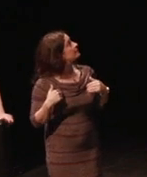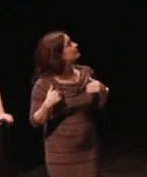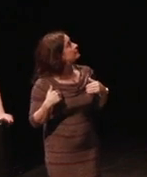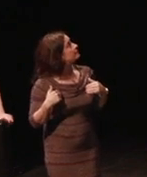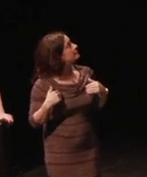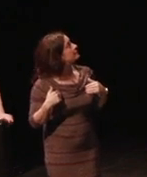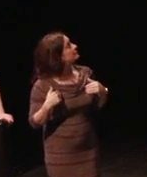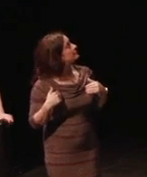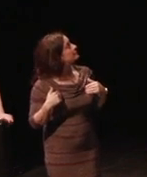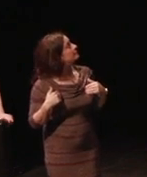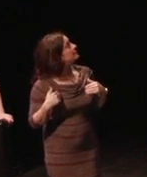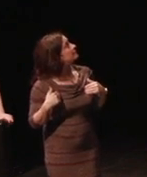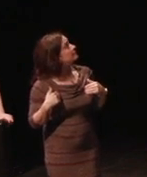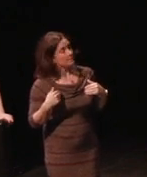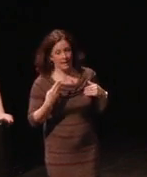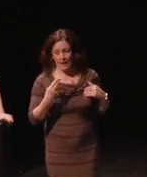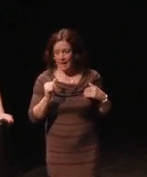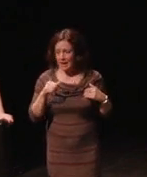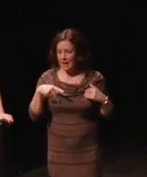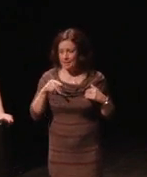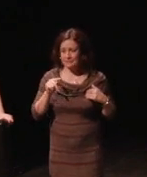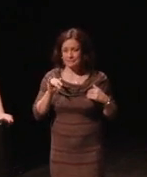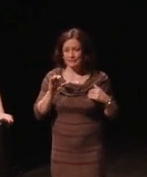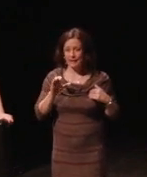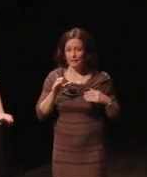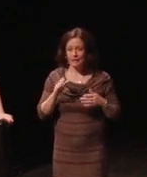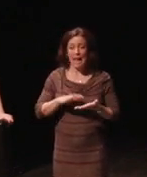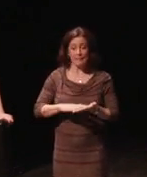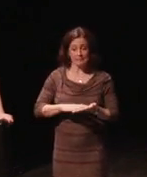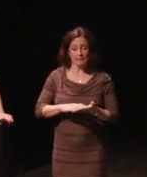the gameplay to be fully accessible to people who are blind.